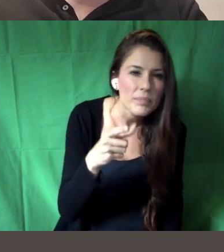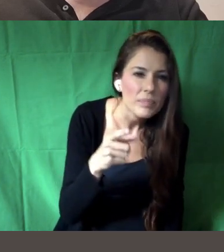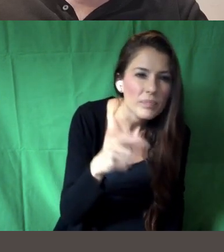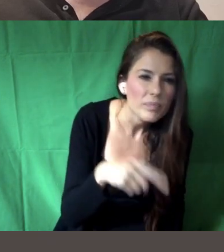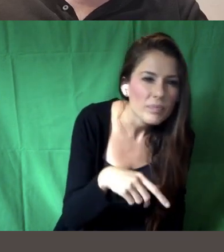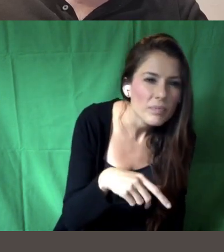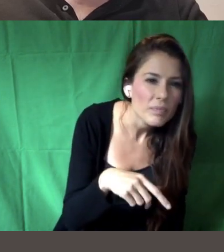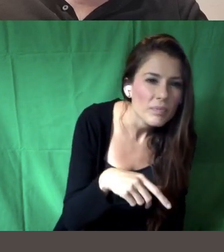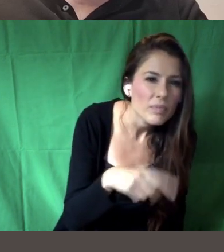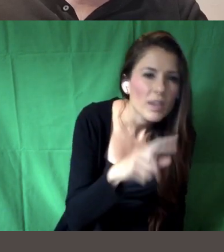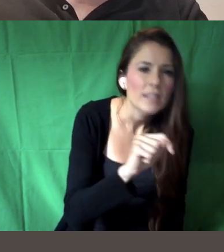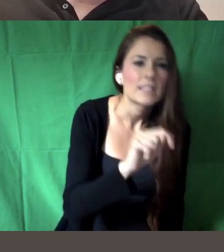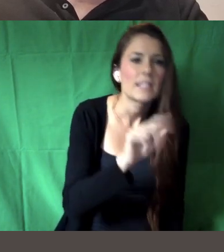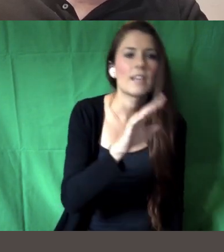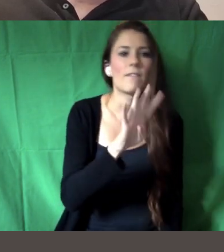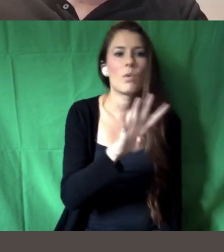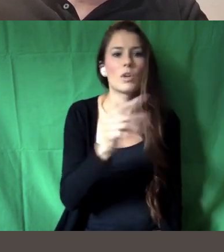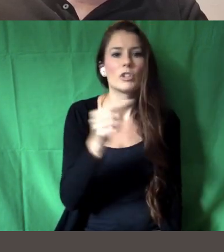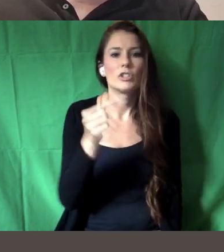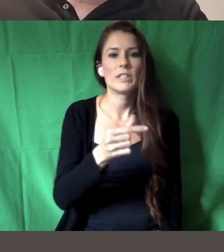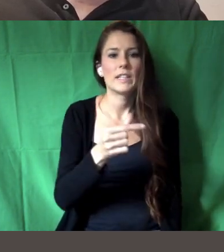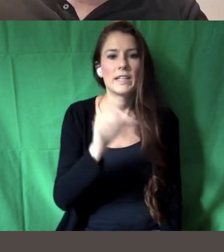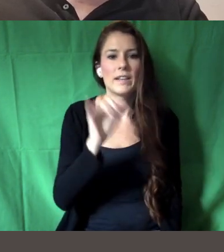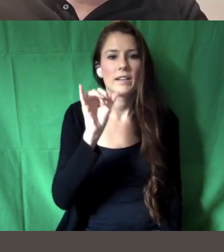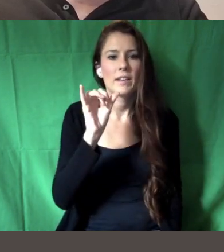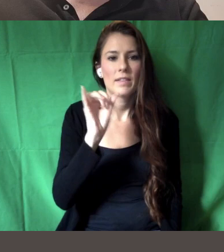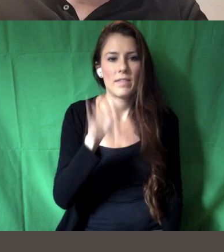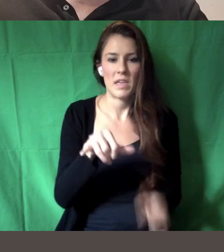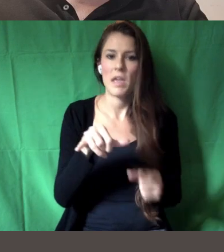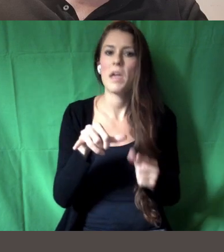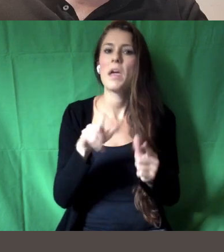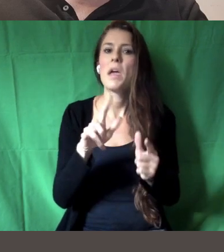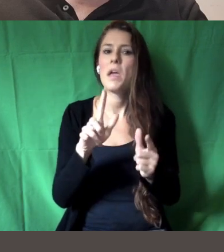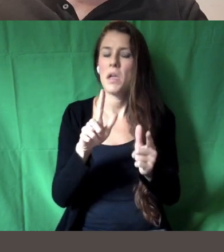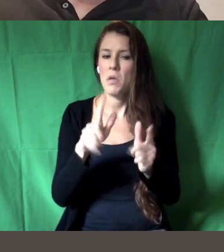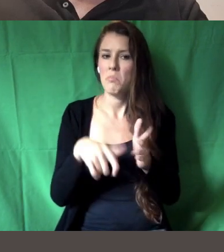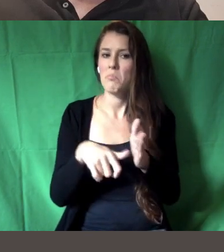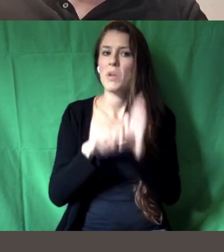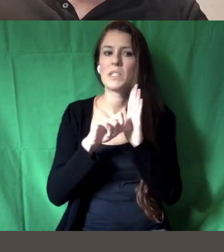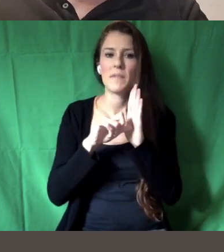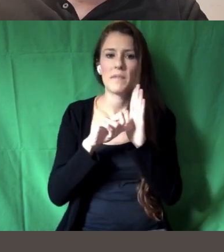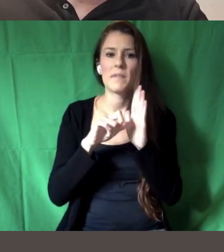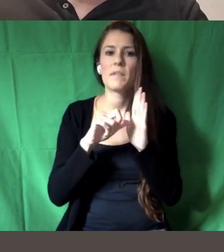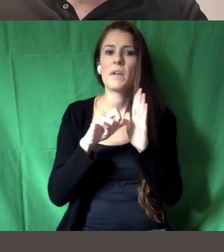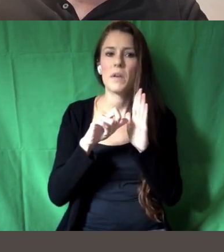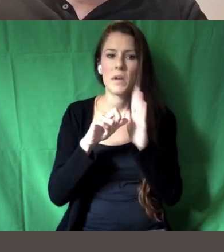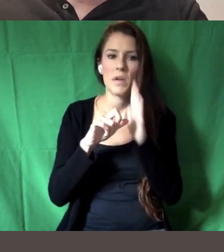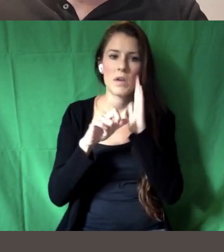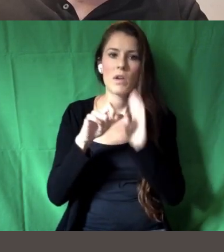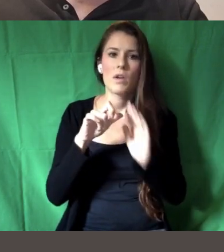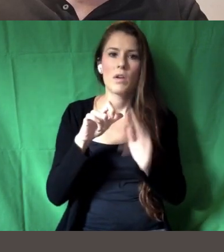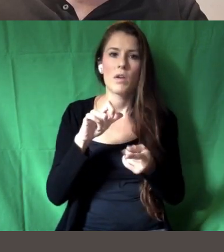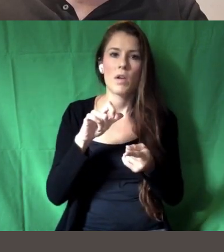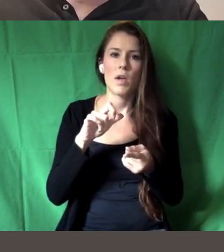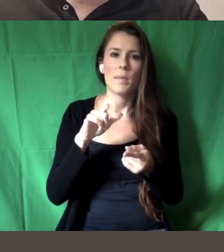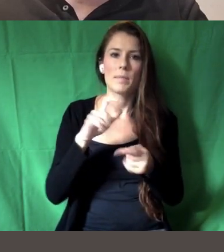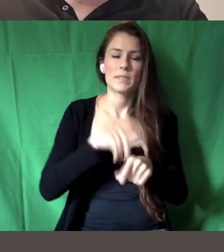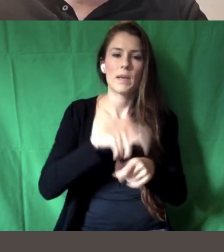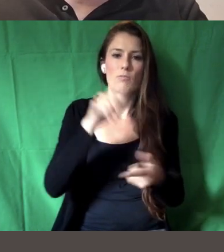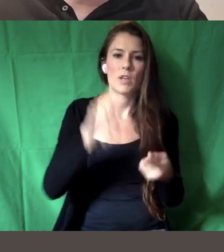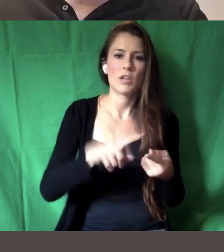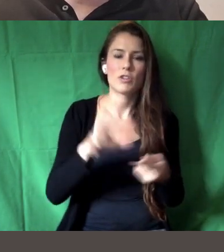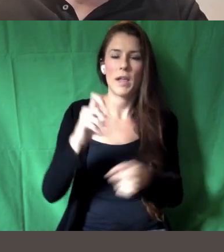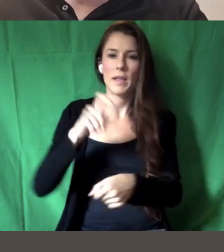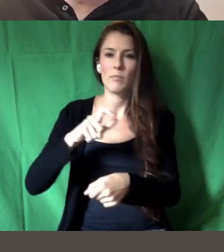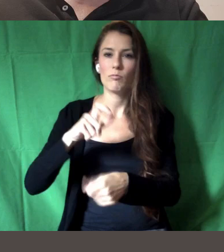Graviton 2 based with Python 3.12. It has impressive duration reduction and price reduction.